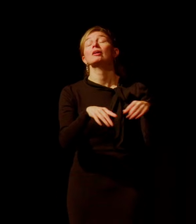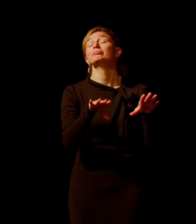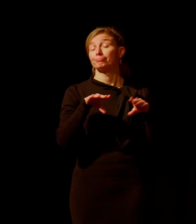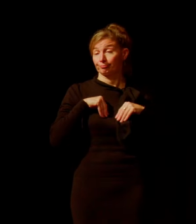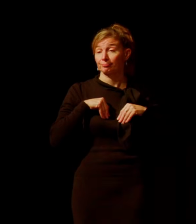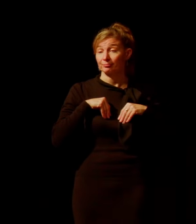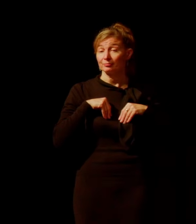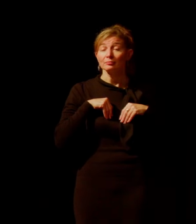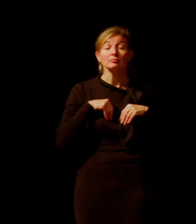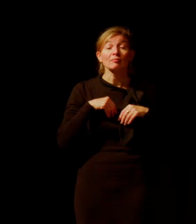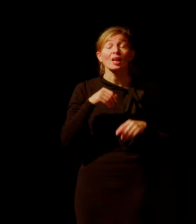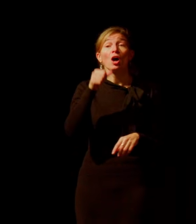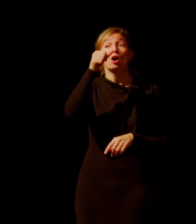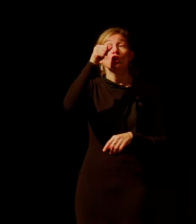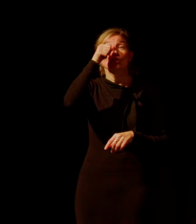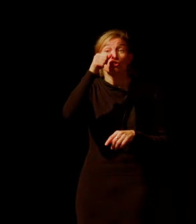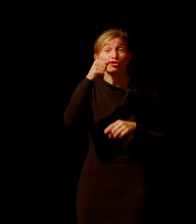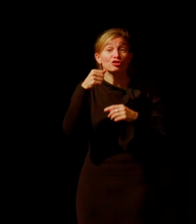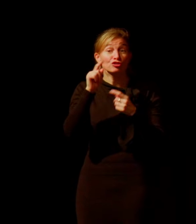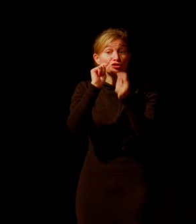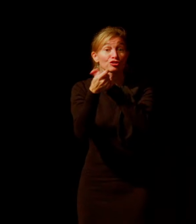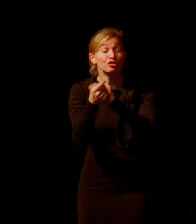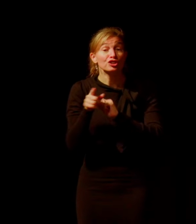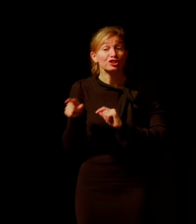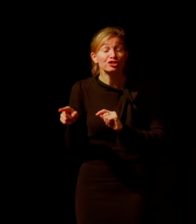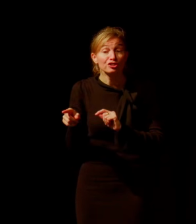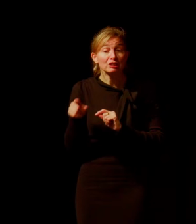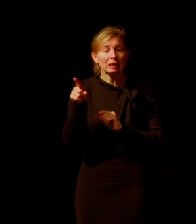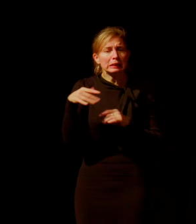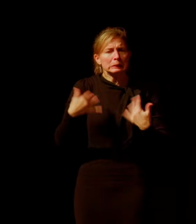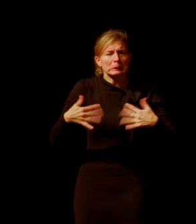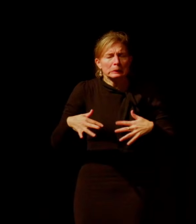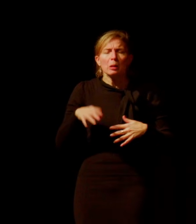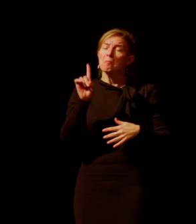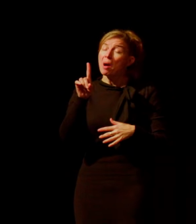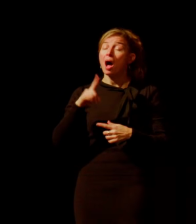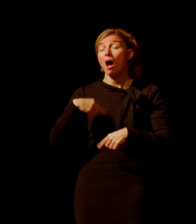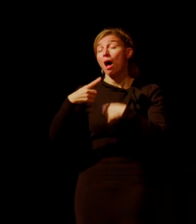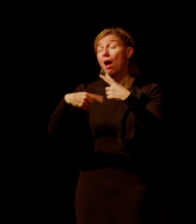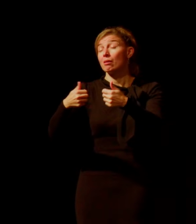not only for the restful sleep I finally got, but for something much deeper.